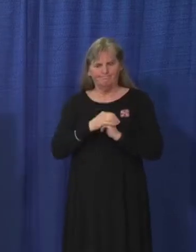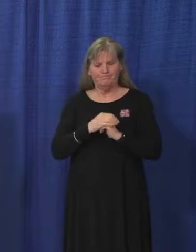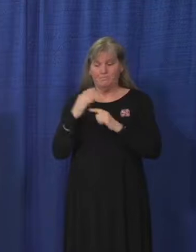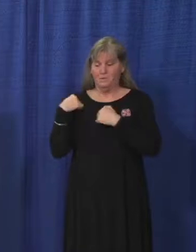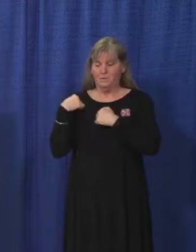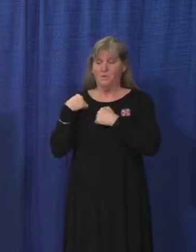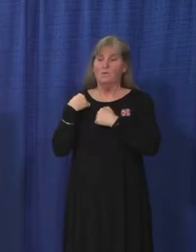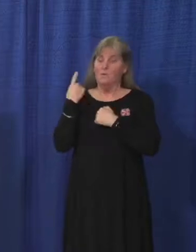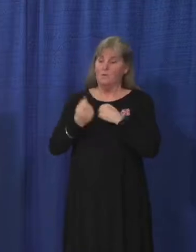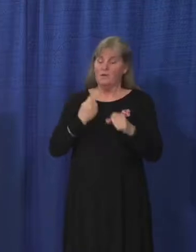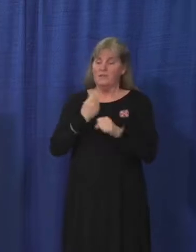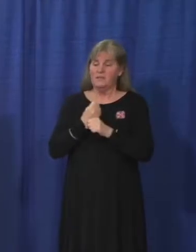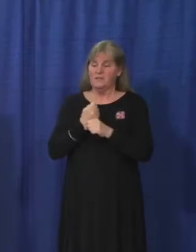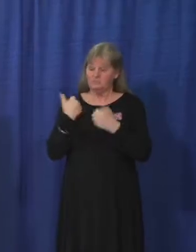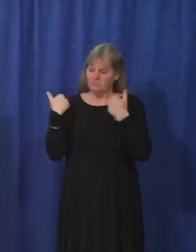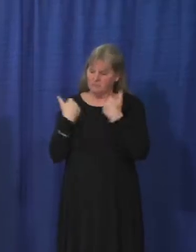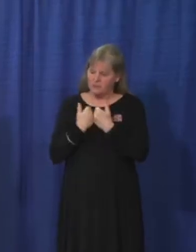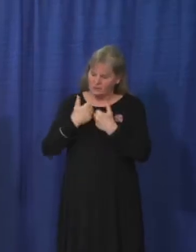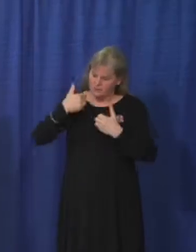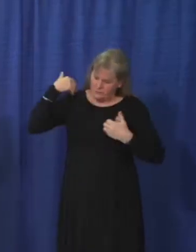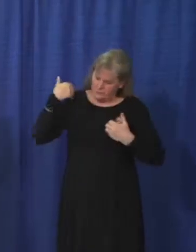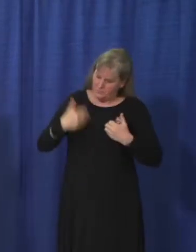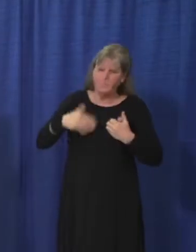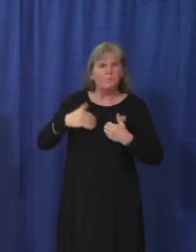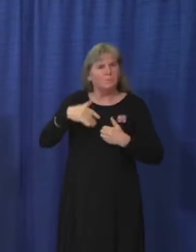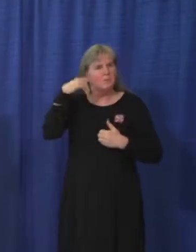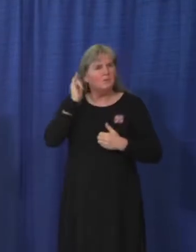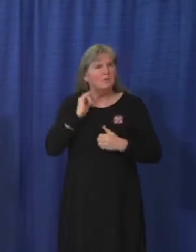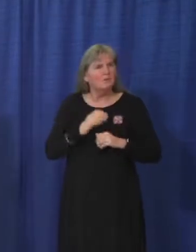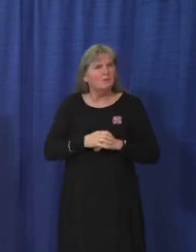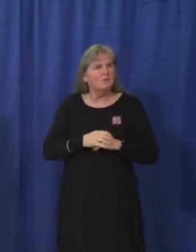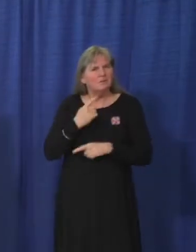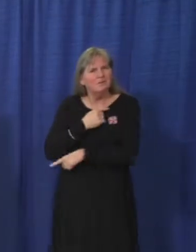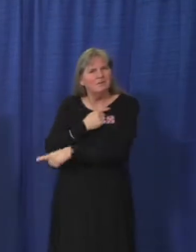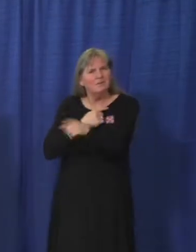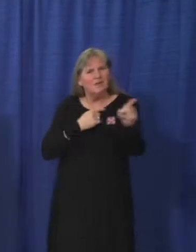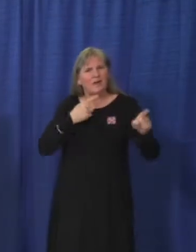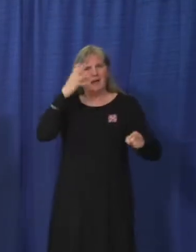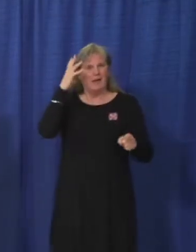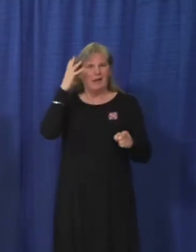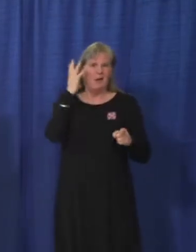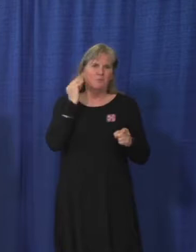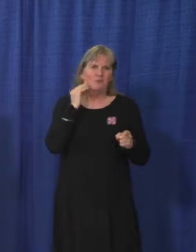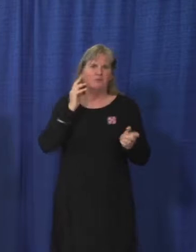territory and we've all experienced disruption whether it be social or economic, this